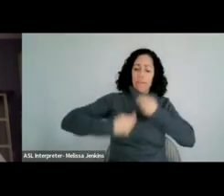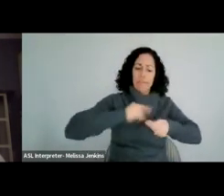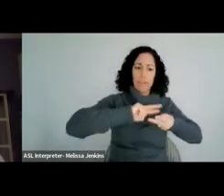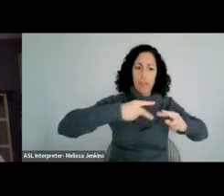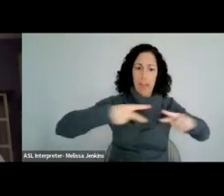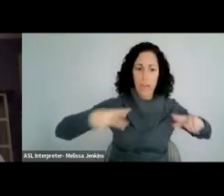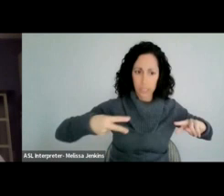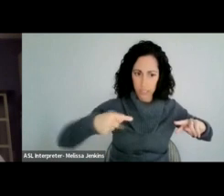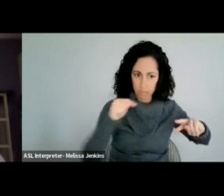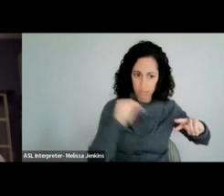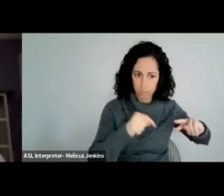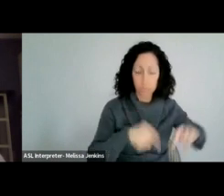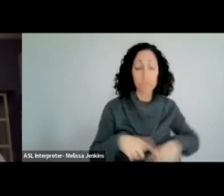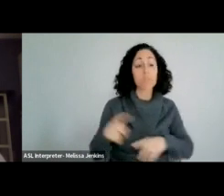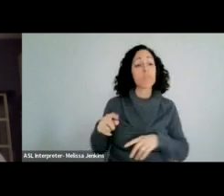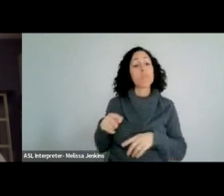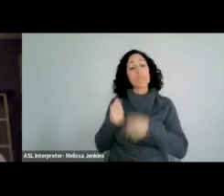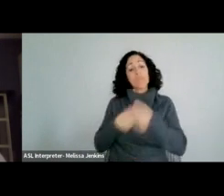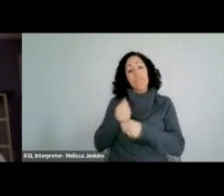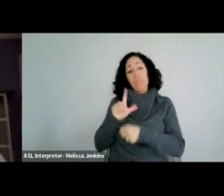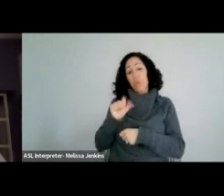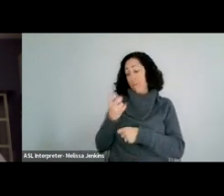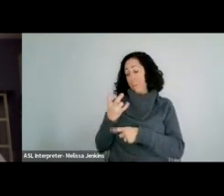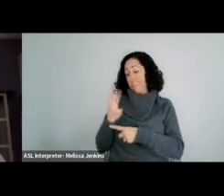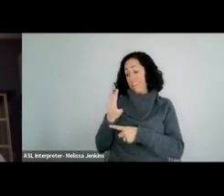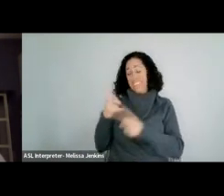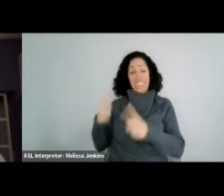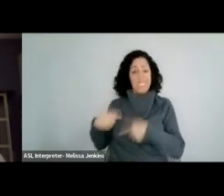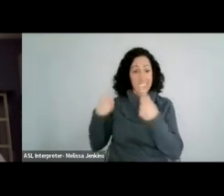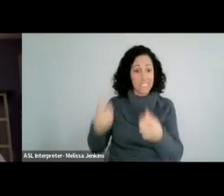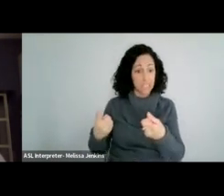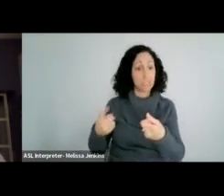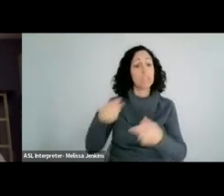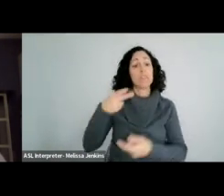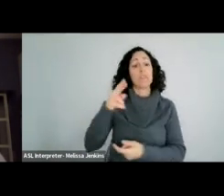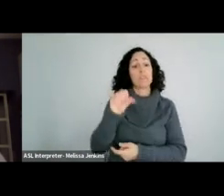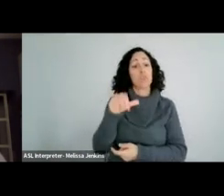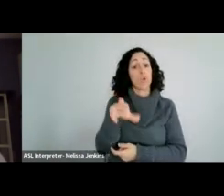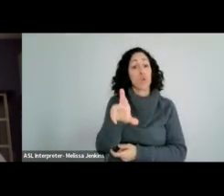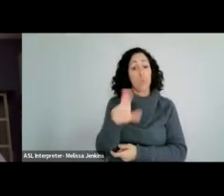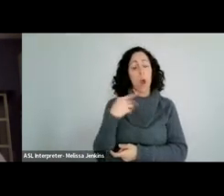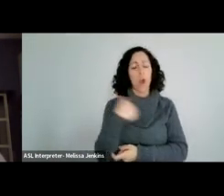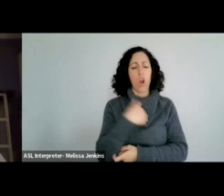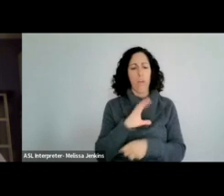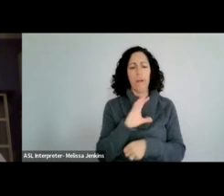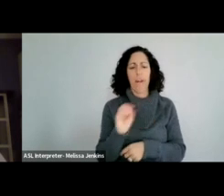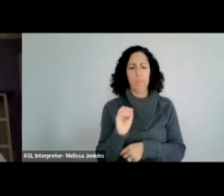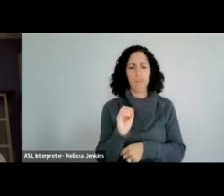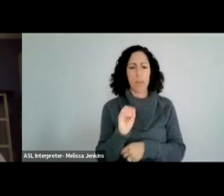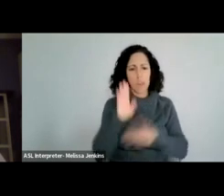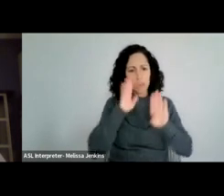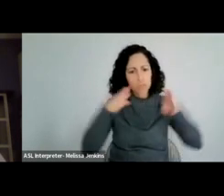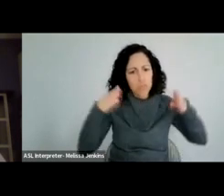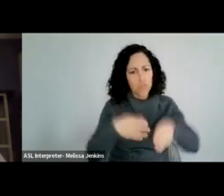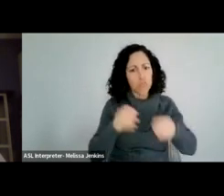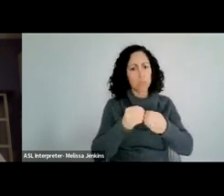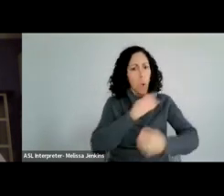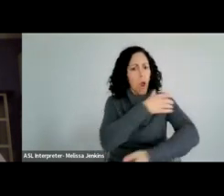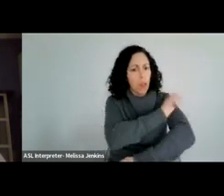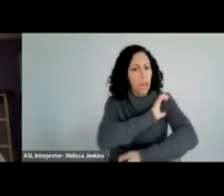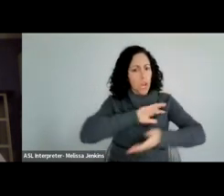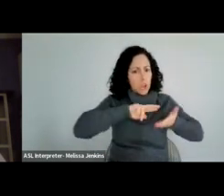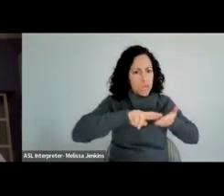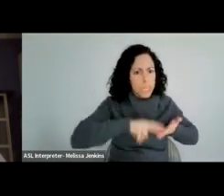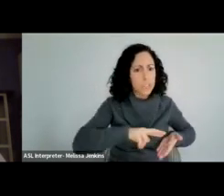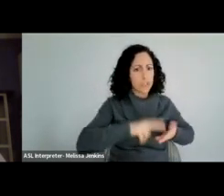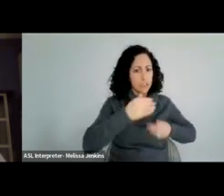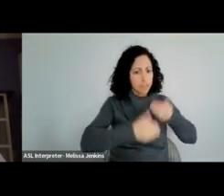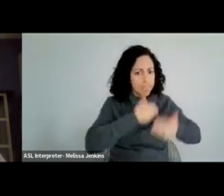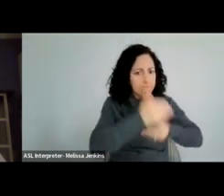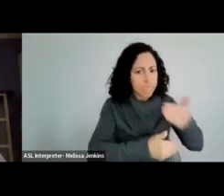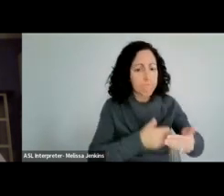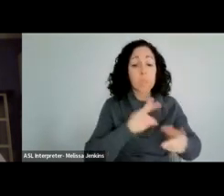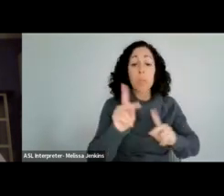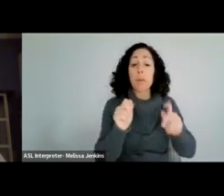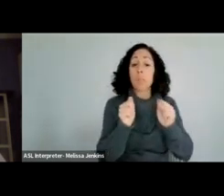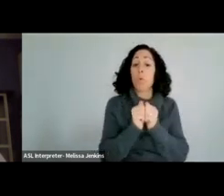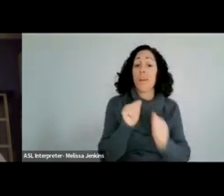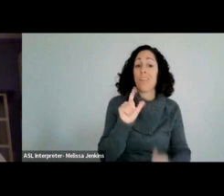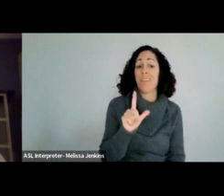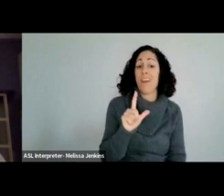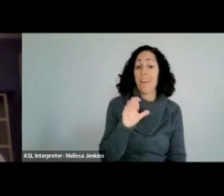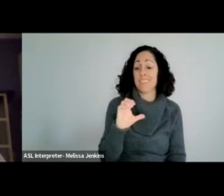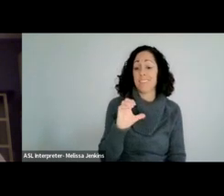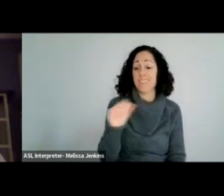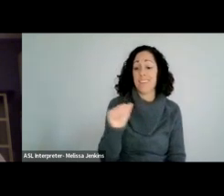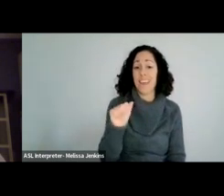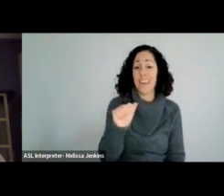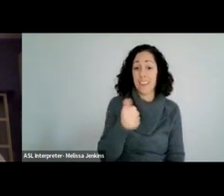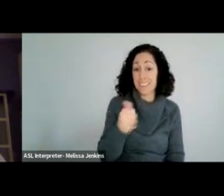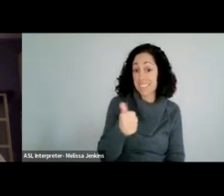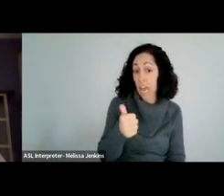concentrate and bring forward clinical research, that is research involving individuals living with LCA 10, with Usher syndrome type 2A,